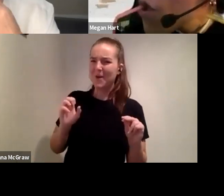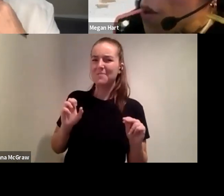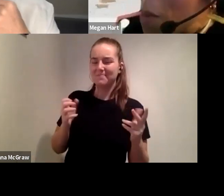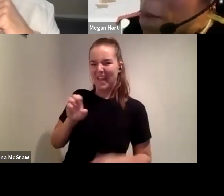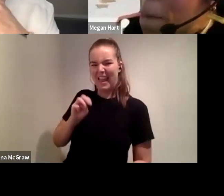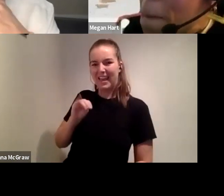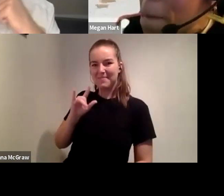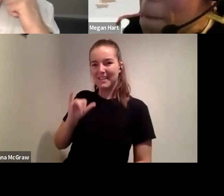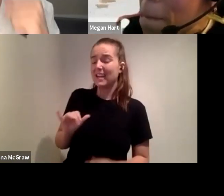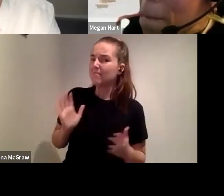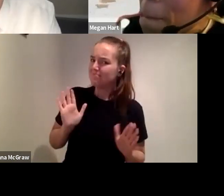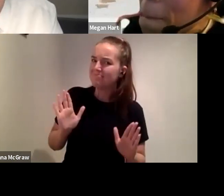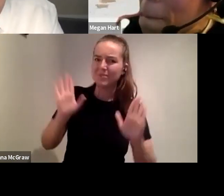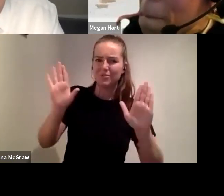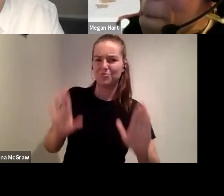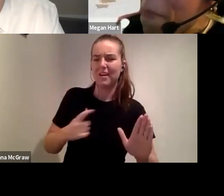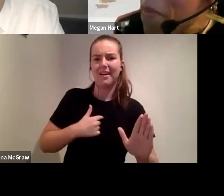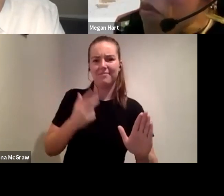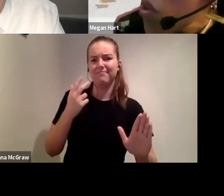Emily, go ahead. I am sorry.